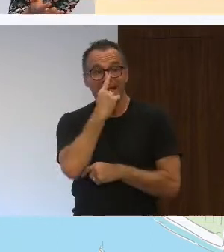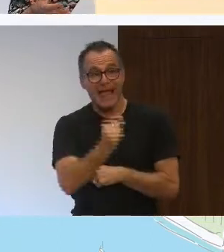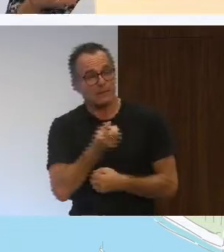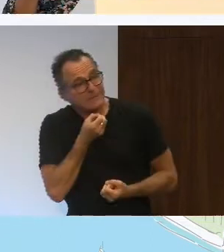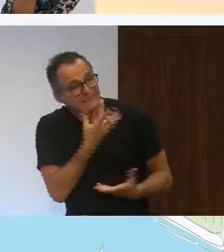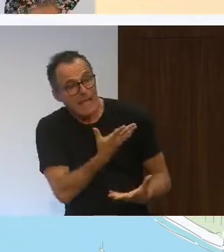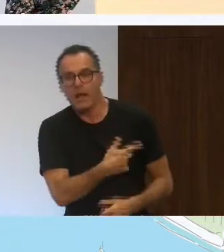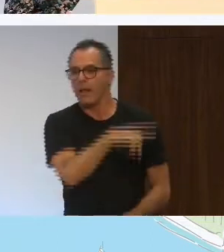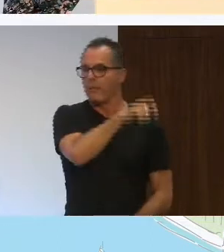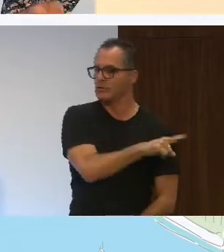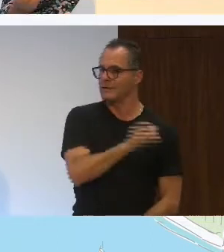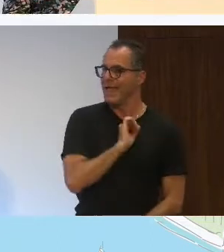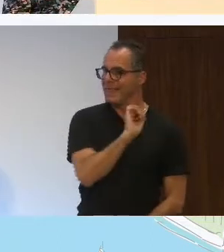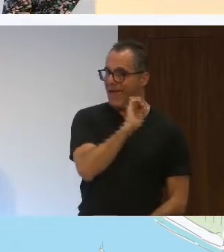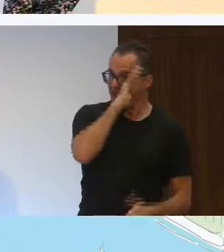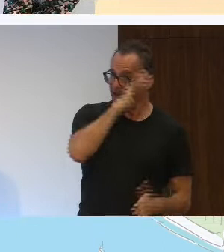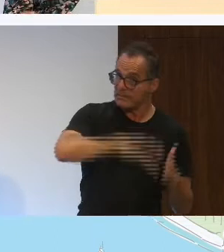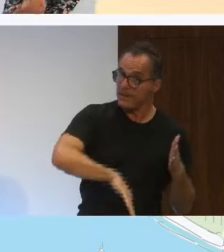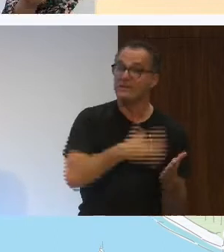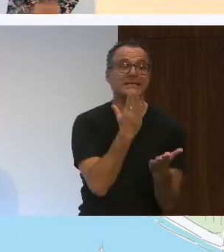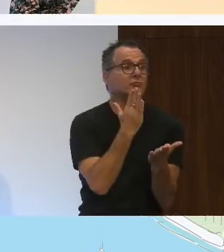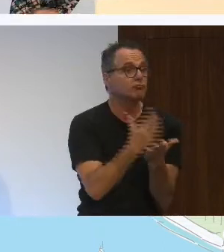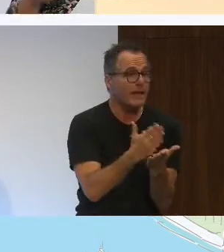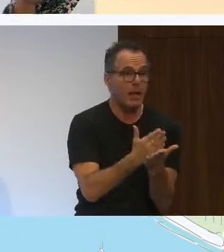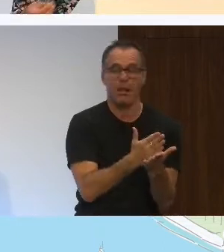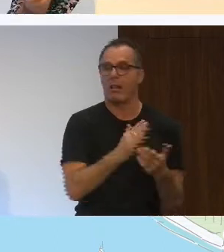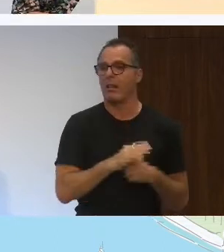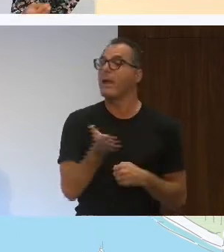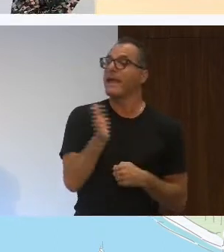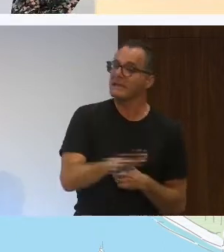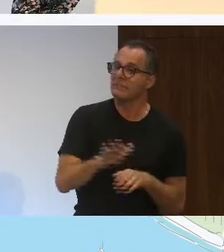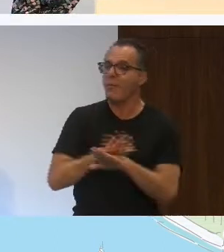that what they're experiencing is real and it comes from abnormal brain function.